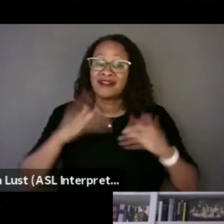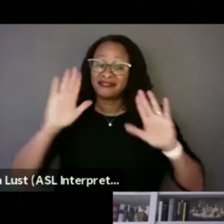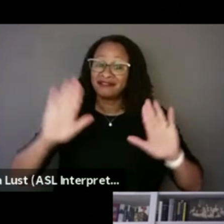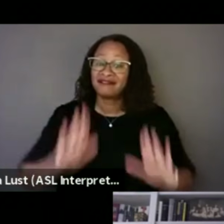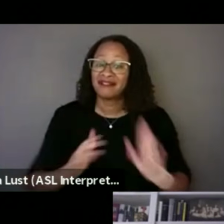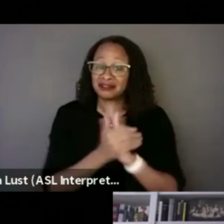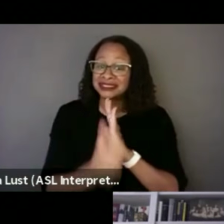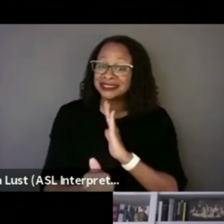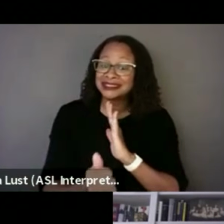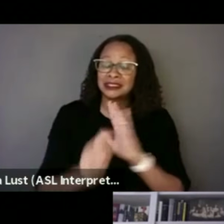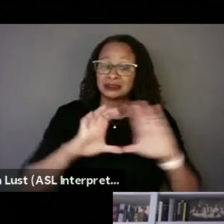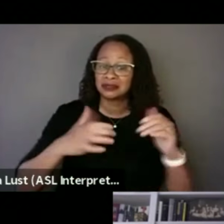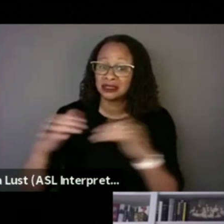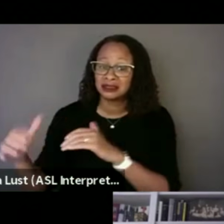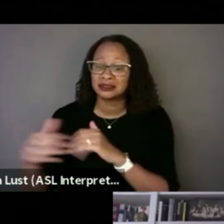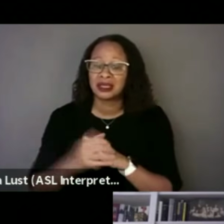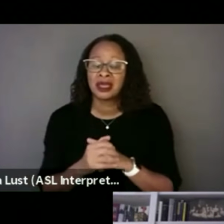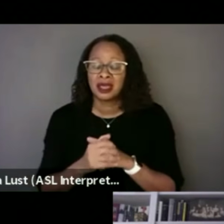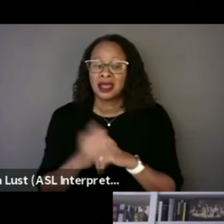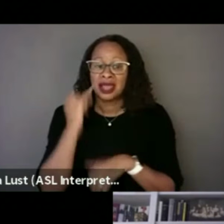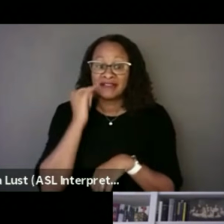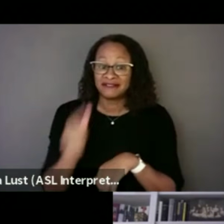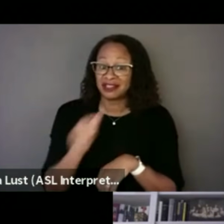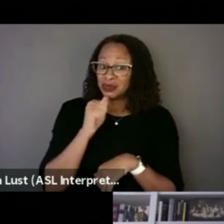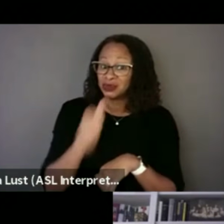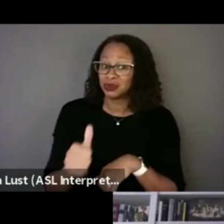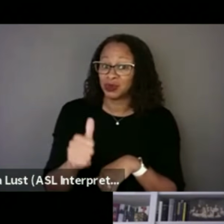that if they don't sort of signal...